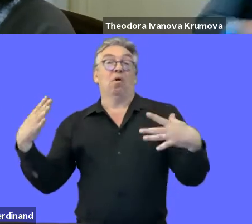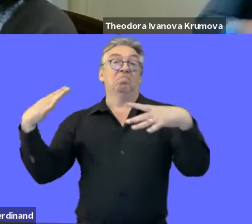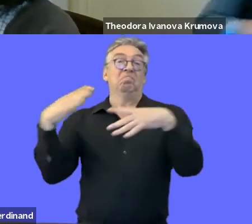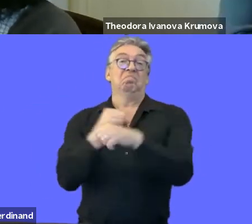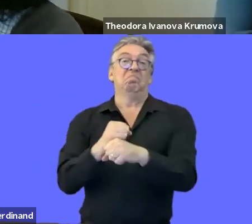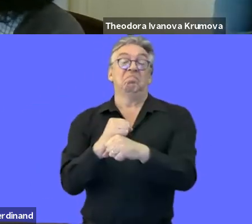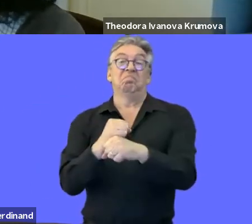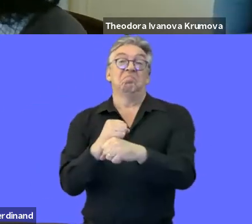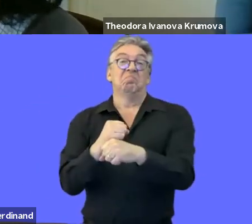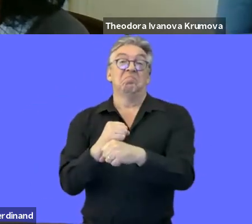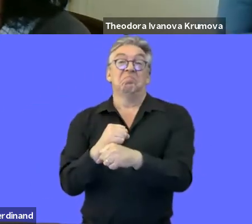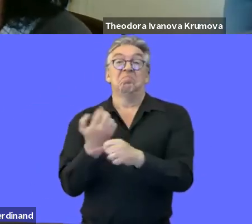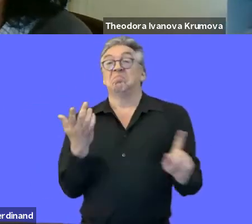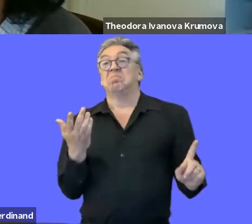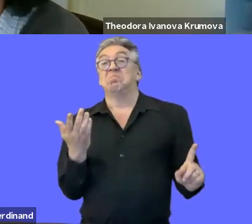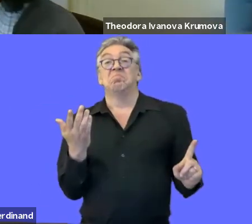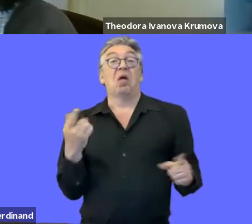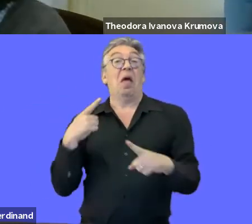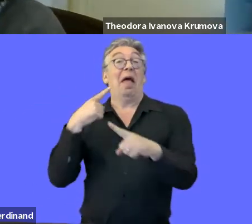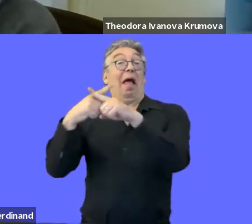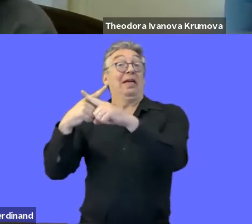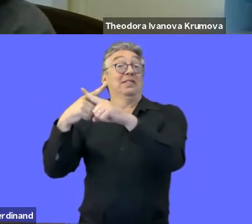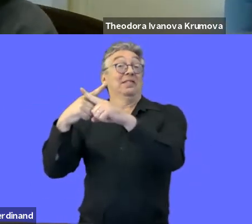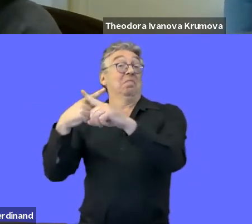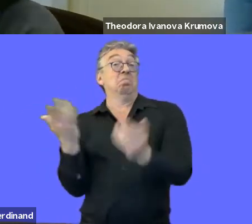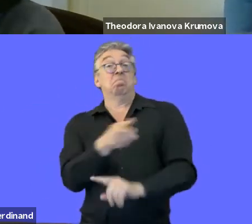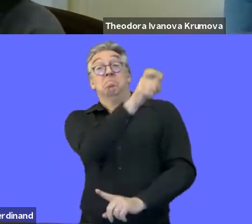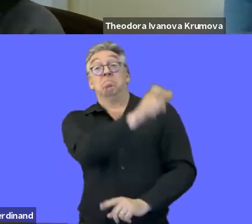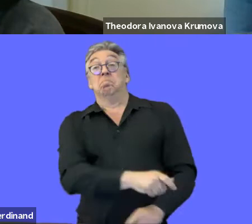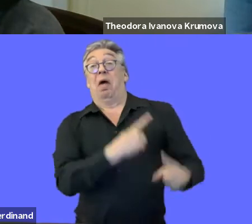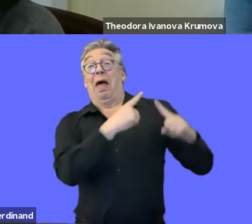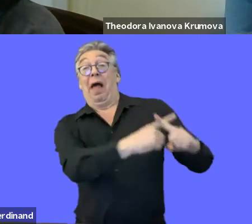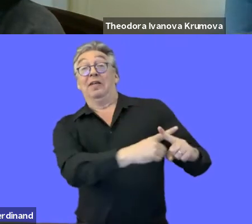Once the committee decides each case of violation enters